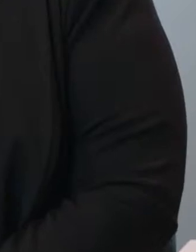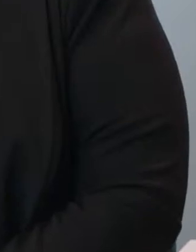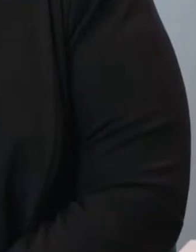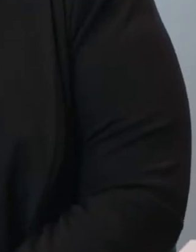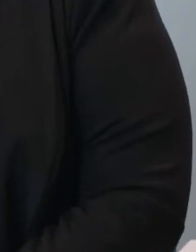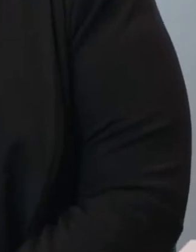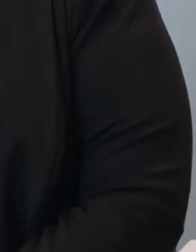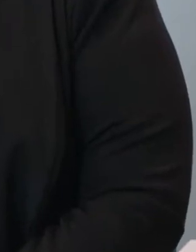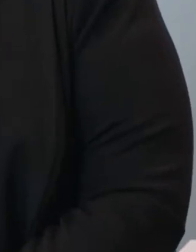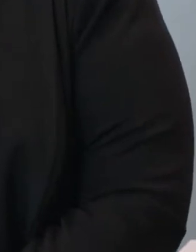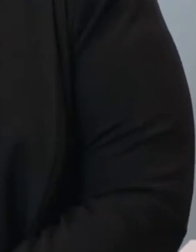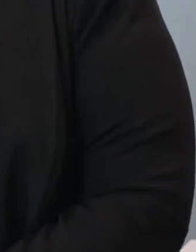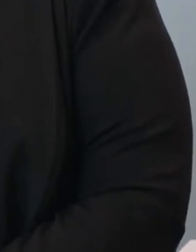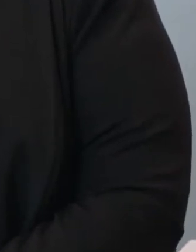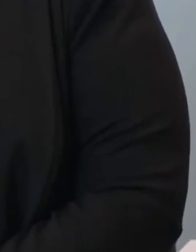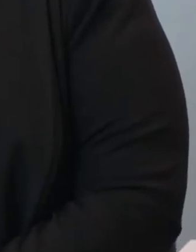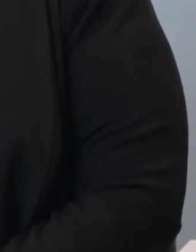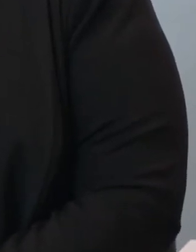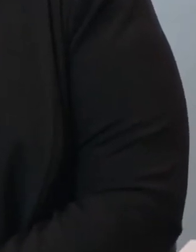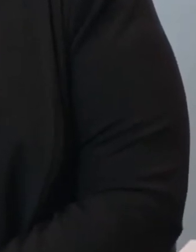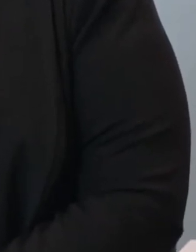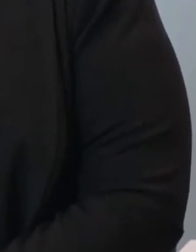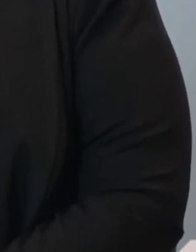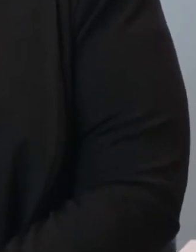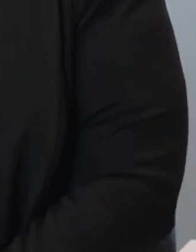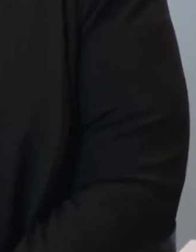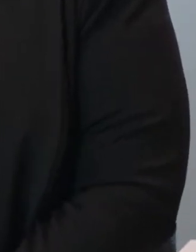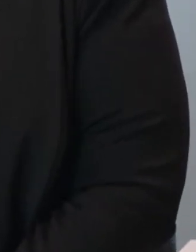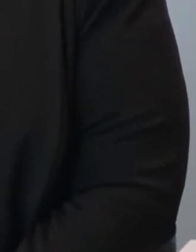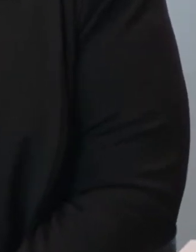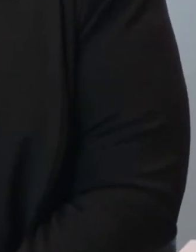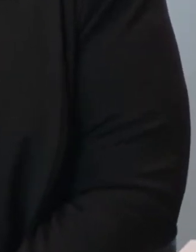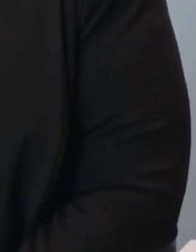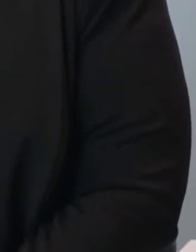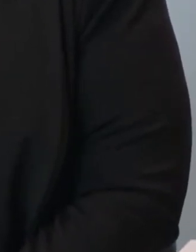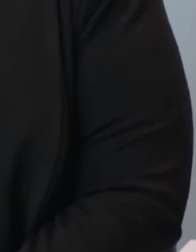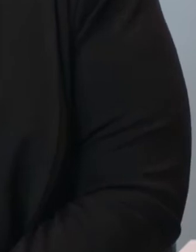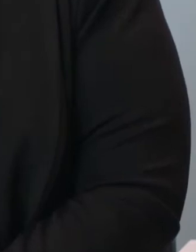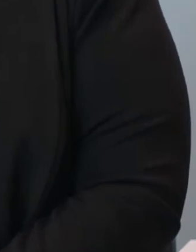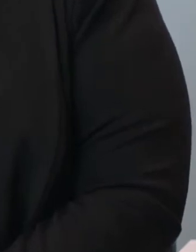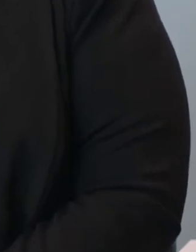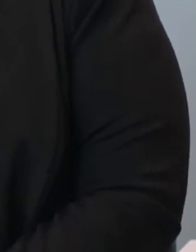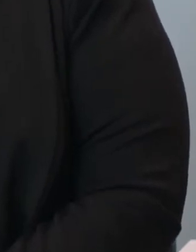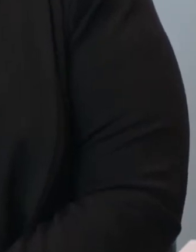when you call 988 you will hear a recording and choose your preferred language and he